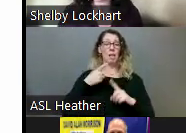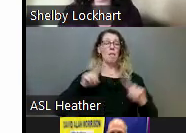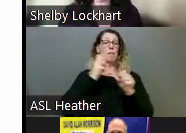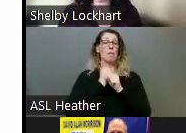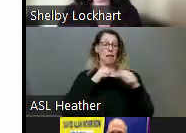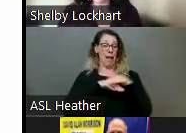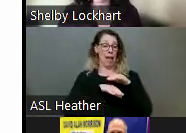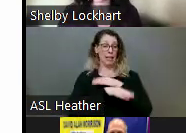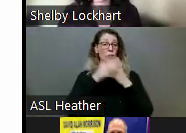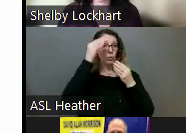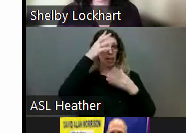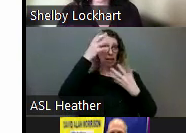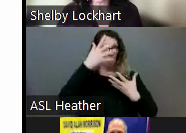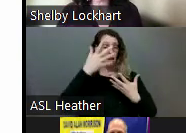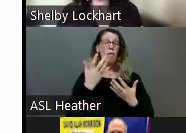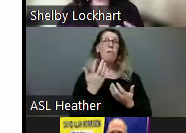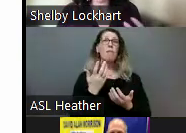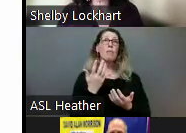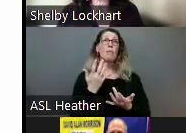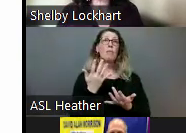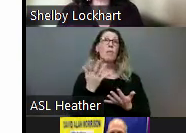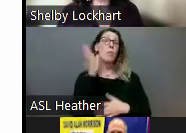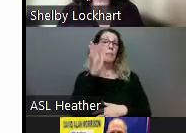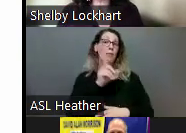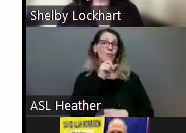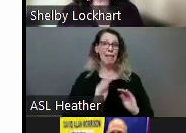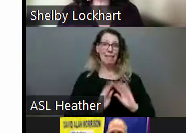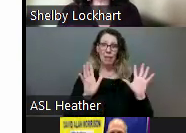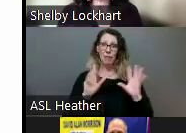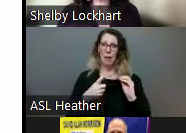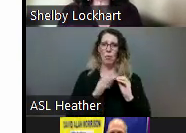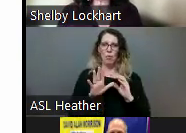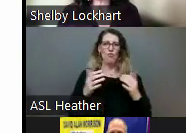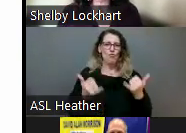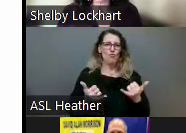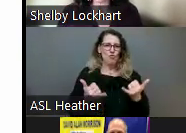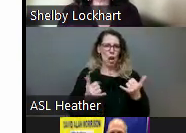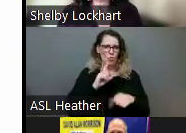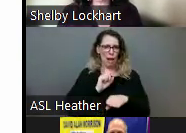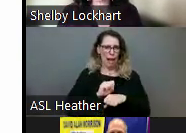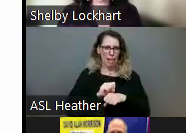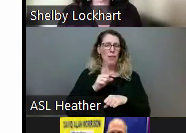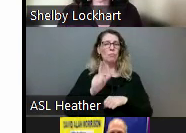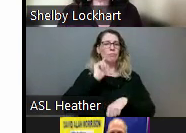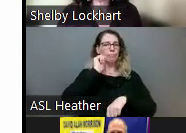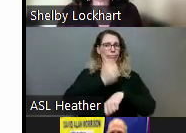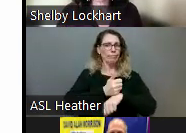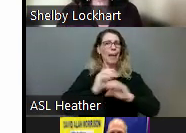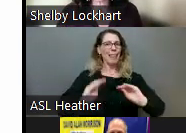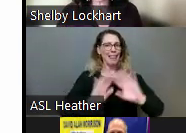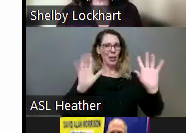really clear about what your current reality is, set a really clear aim or goal around